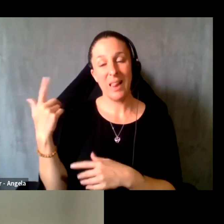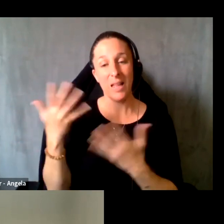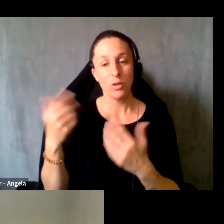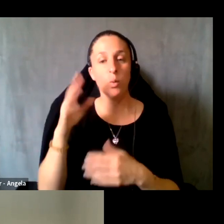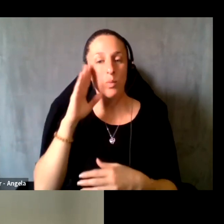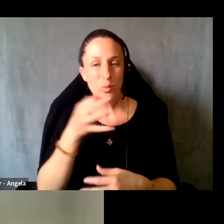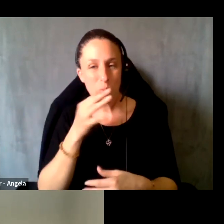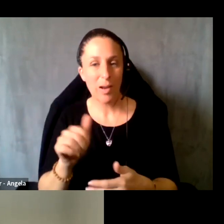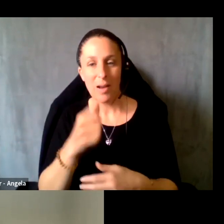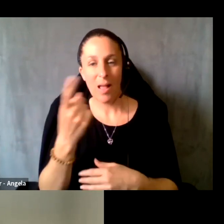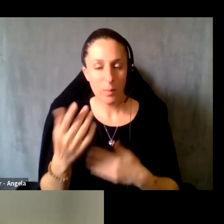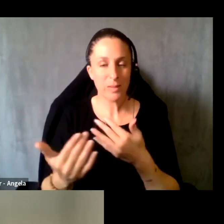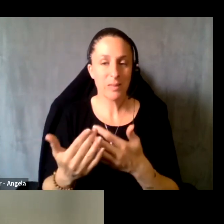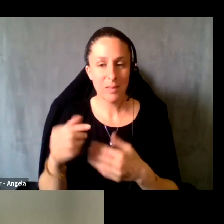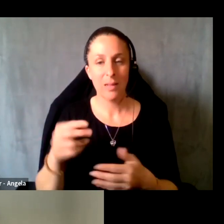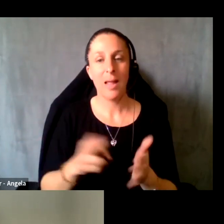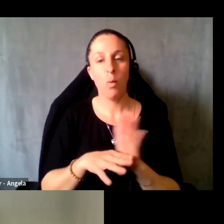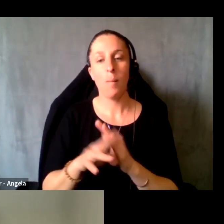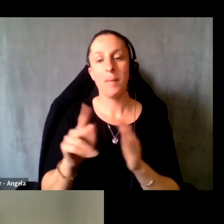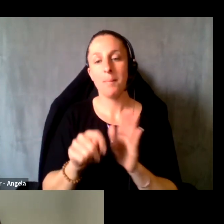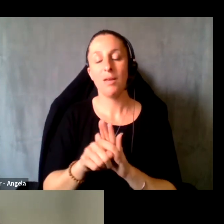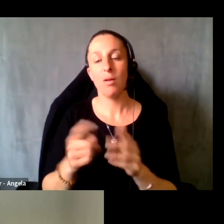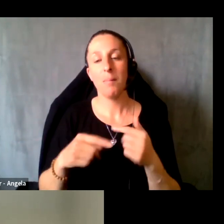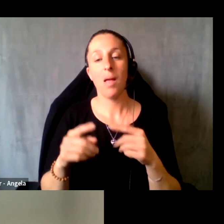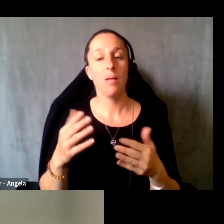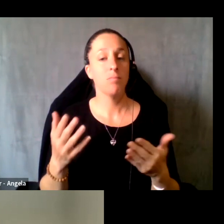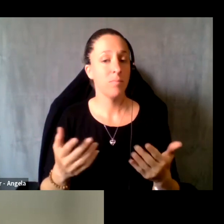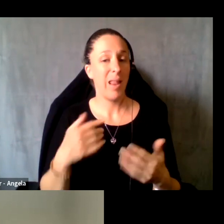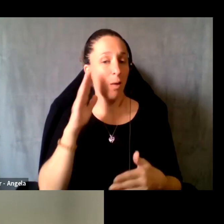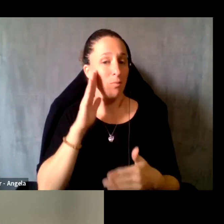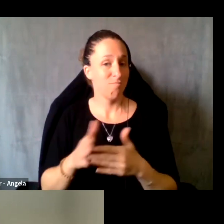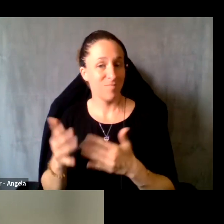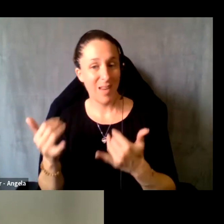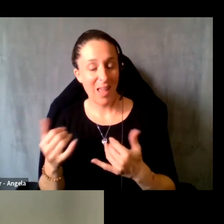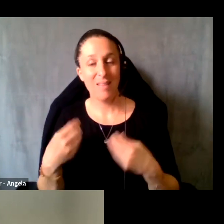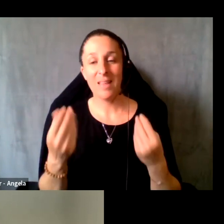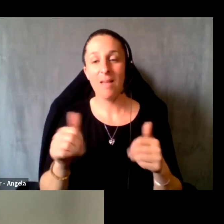coming up. So I'll just wrap it up there and give others the opportunity to share what's